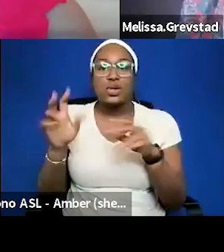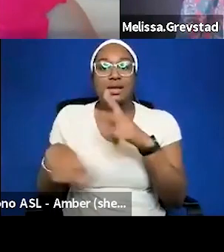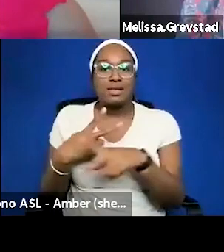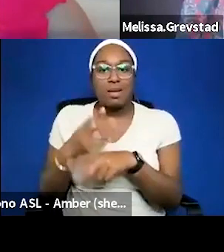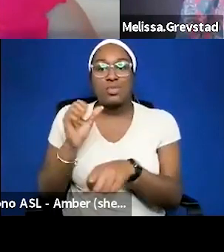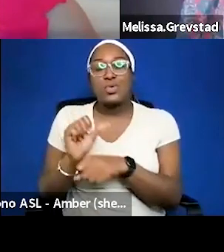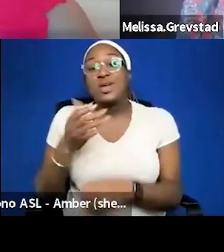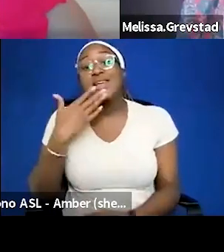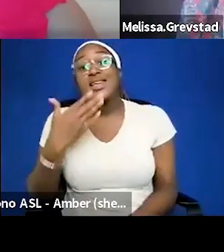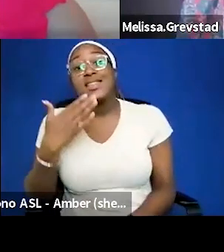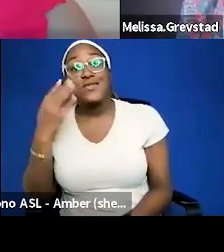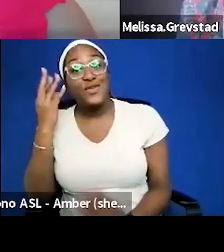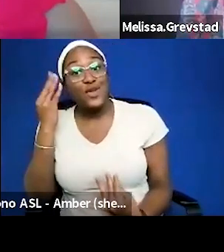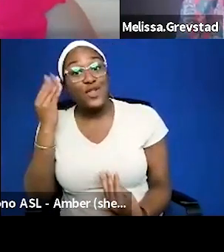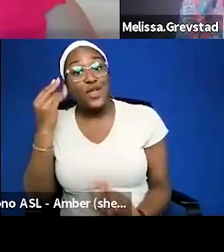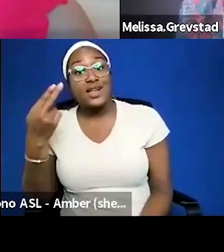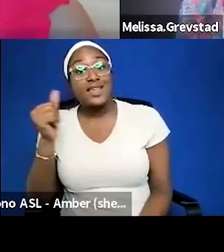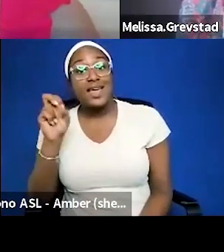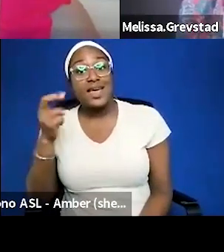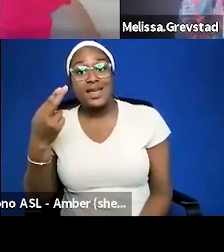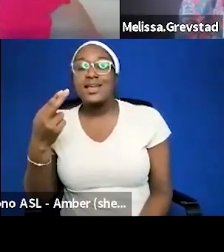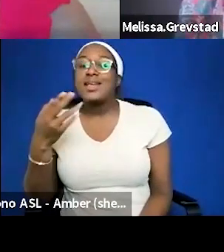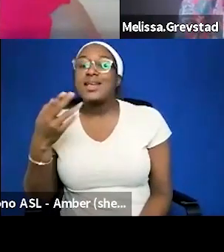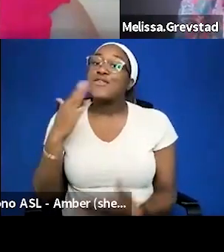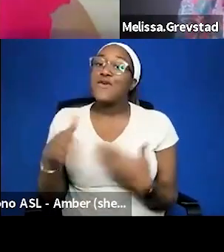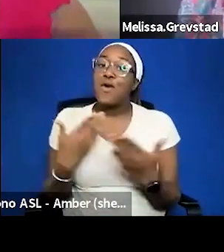Thank you for those thoughts, Hannah. So thank you, everyone, for being with us.